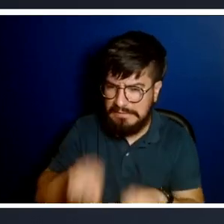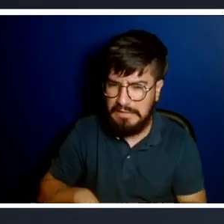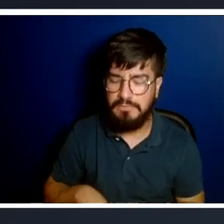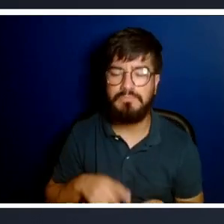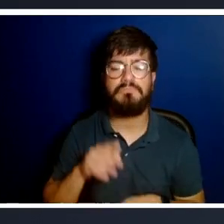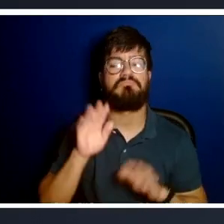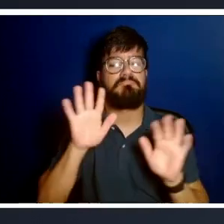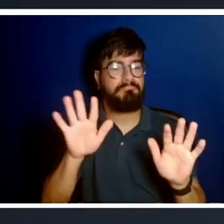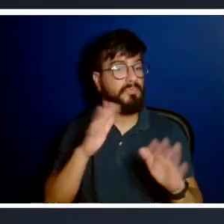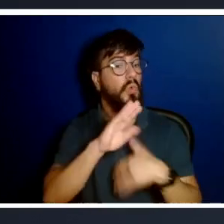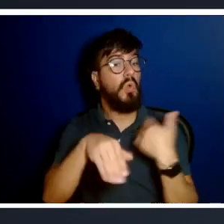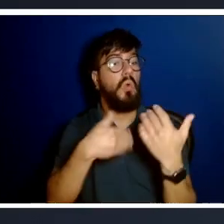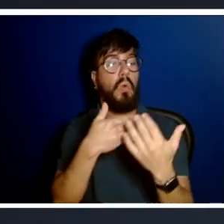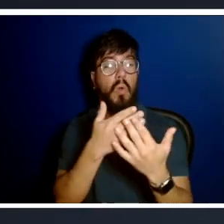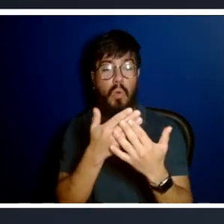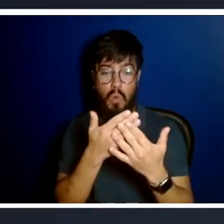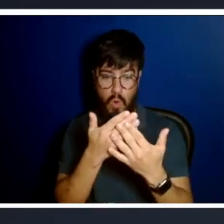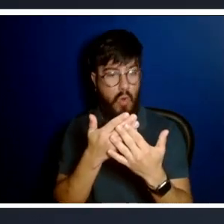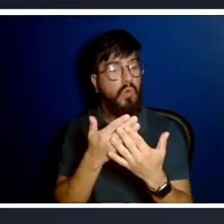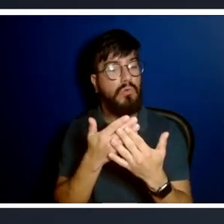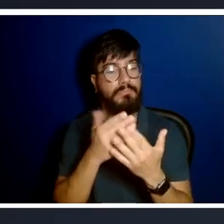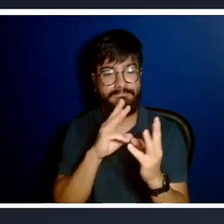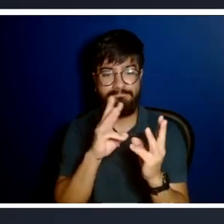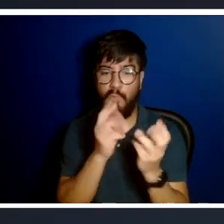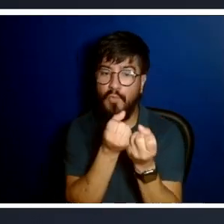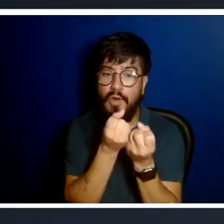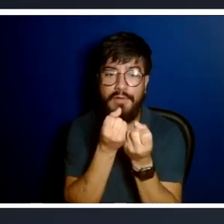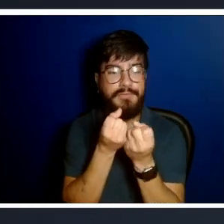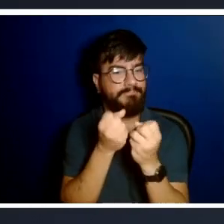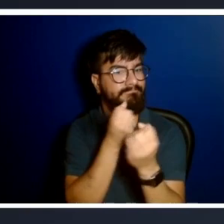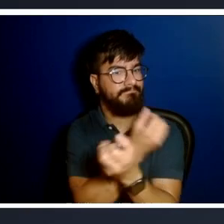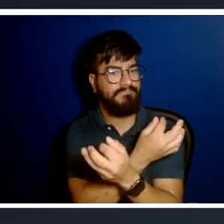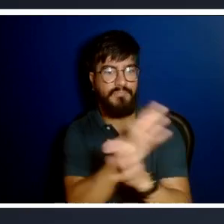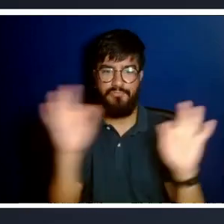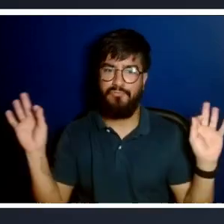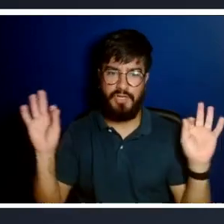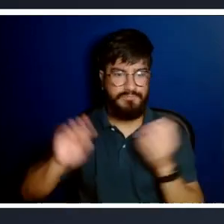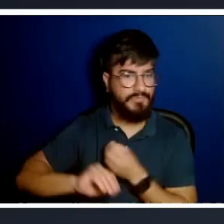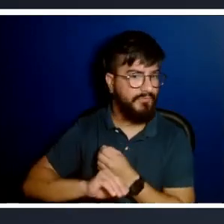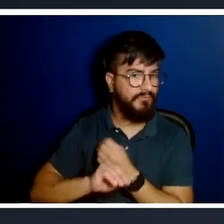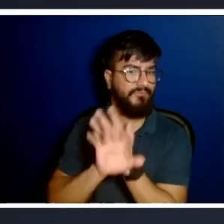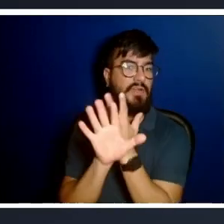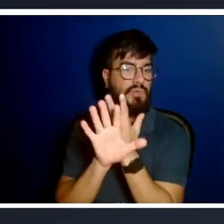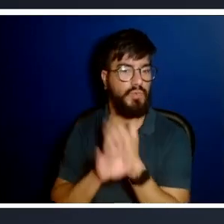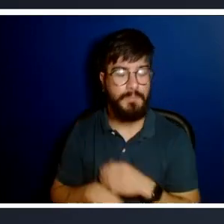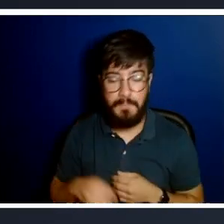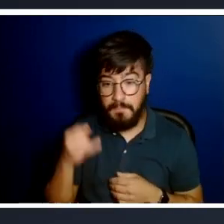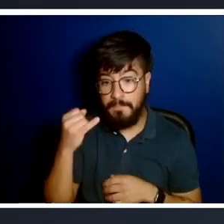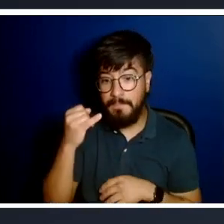so they are scheduled on a day and a time. So, if you can't join at that day and time, then